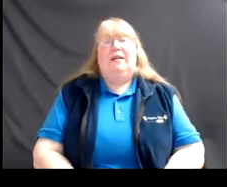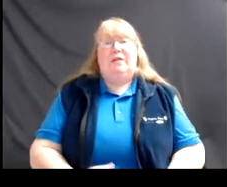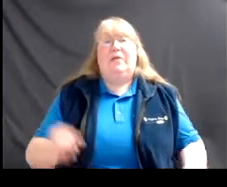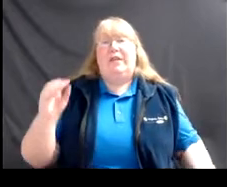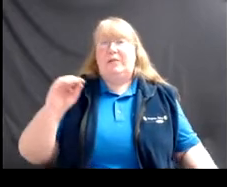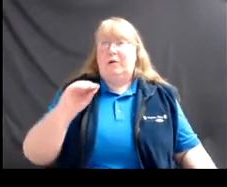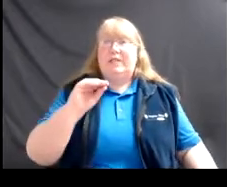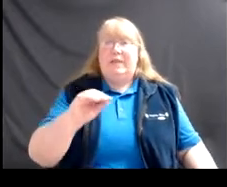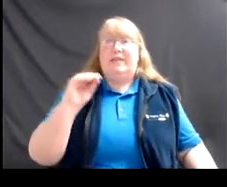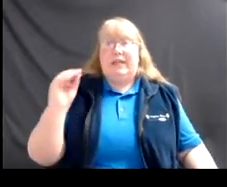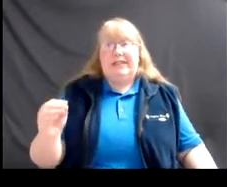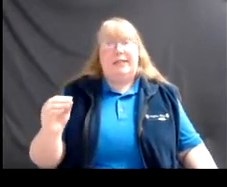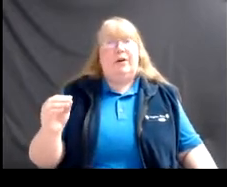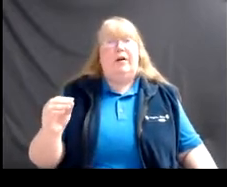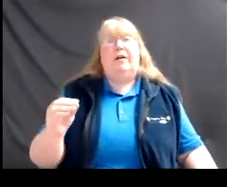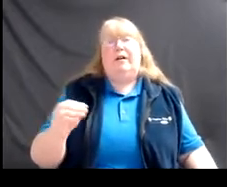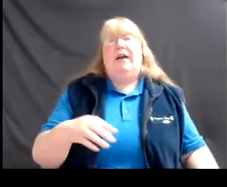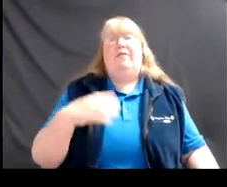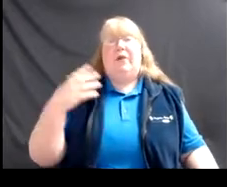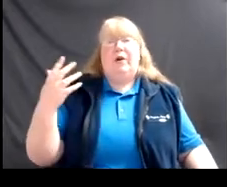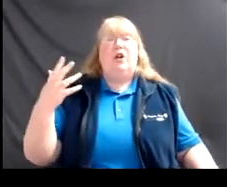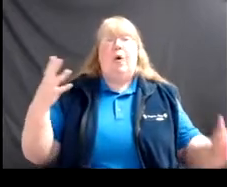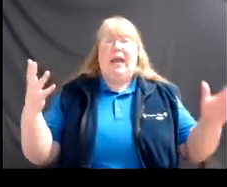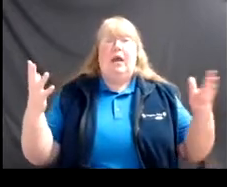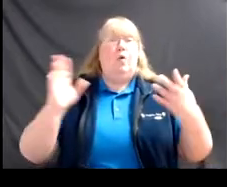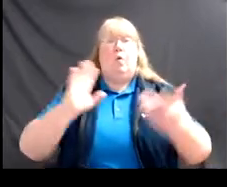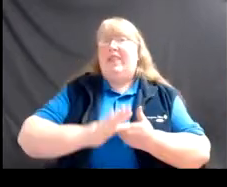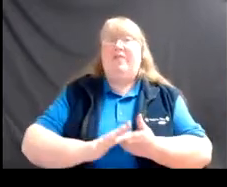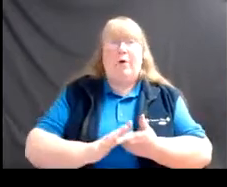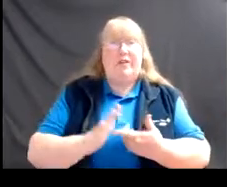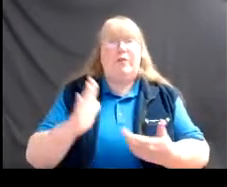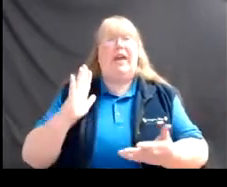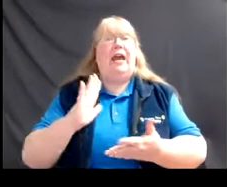So, those are something to consider for knowing when the phone is ringing,